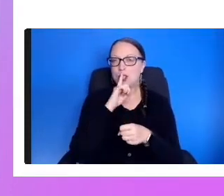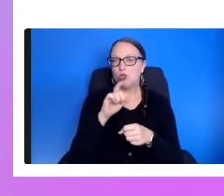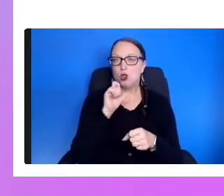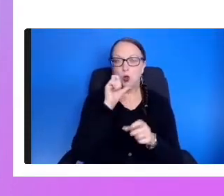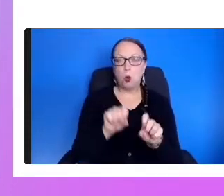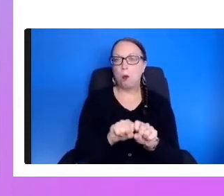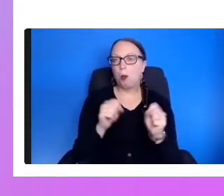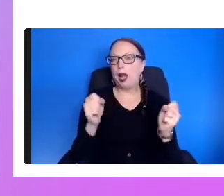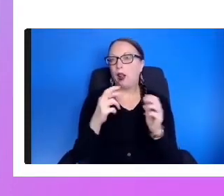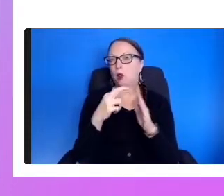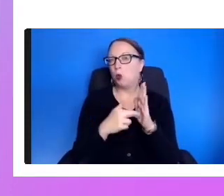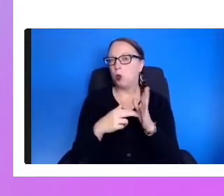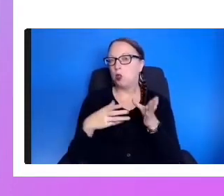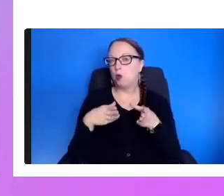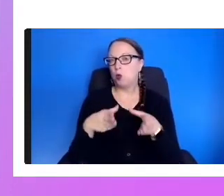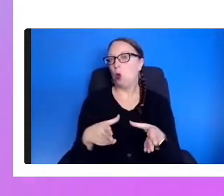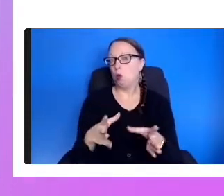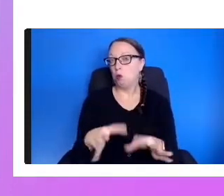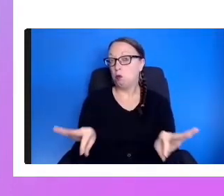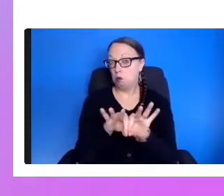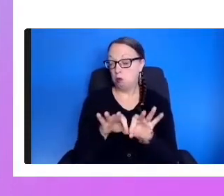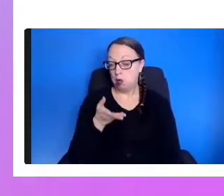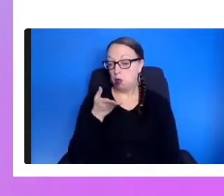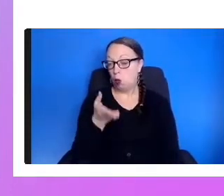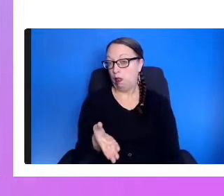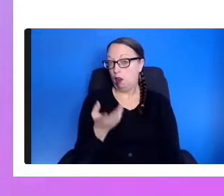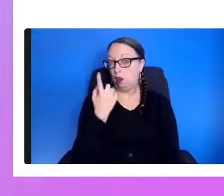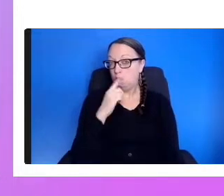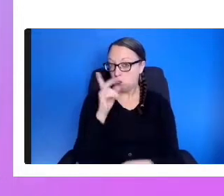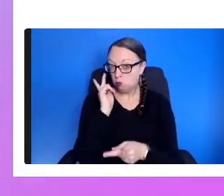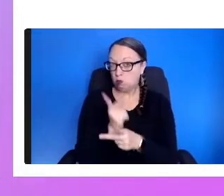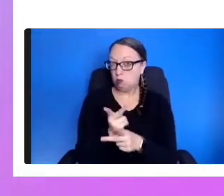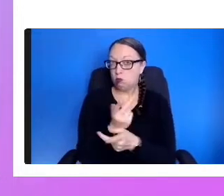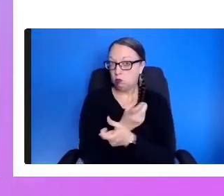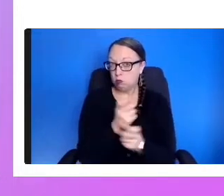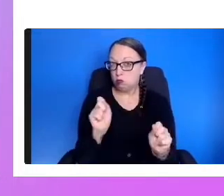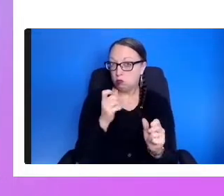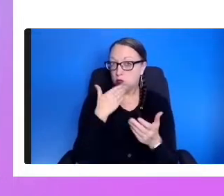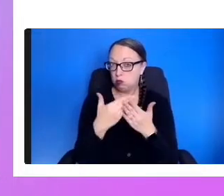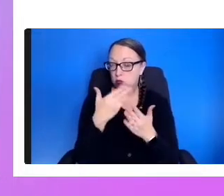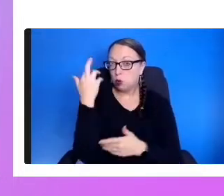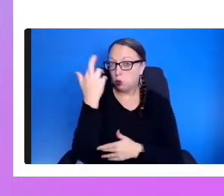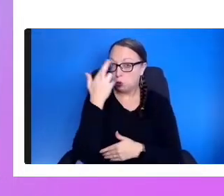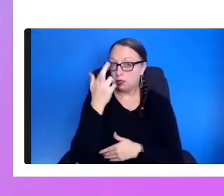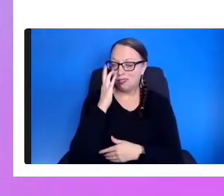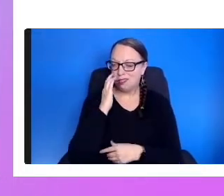and they're important and they're there as a very good, for good reason because they're going to protect people